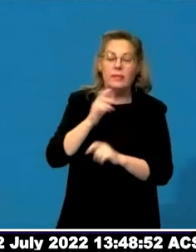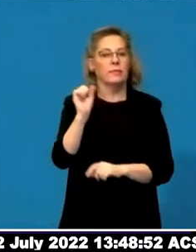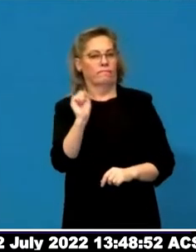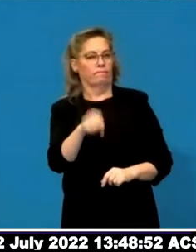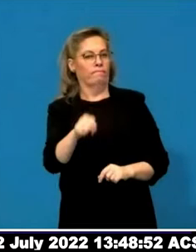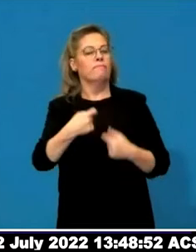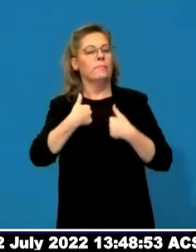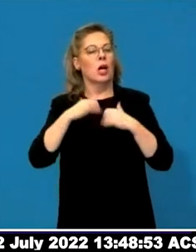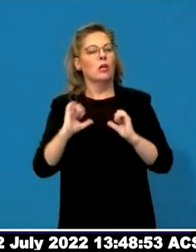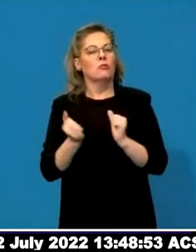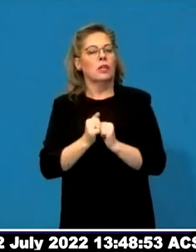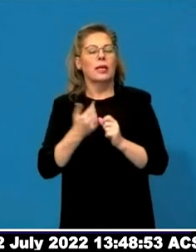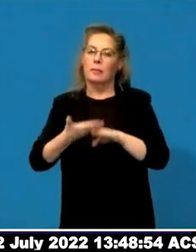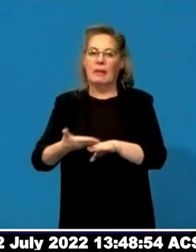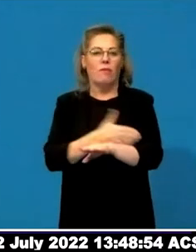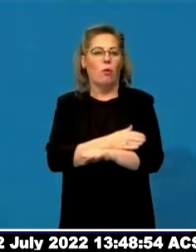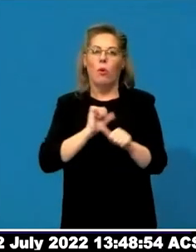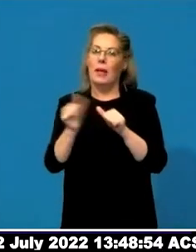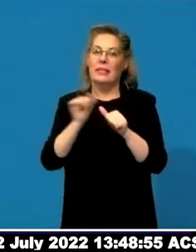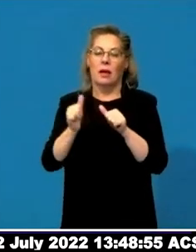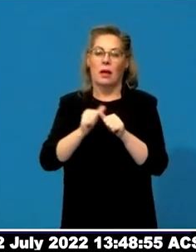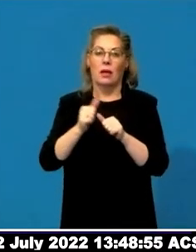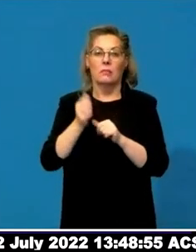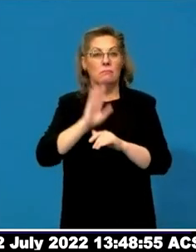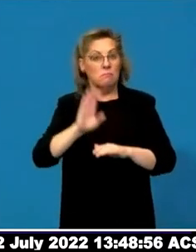MS McMAHON: Now, I just wanted to move on - Sorry, can I just ask a question there.